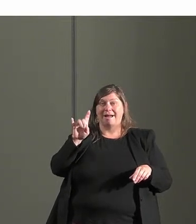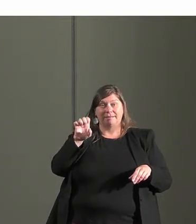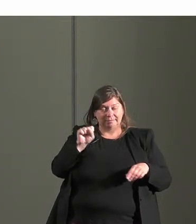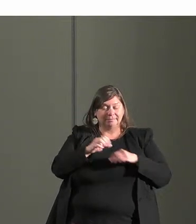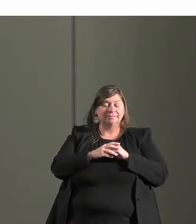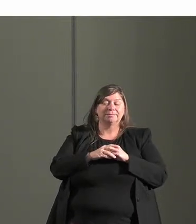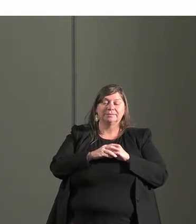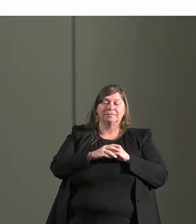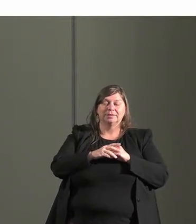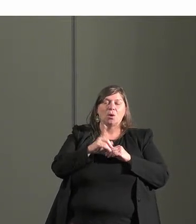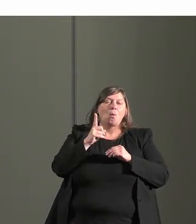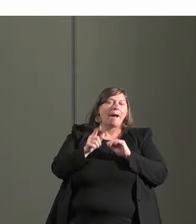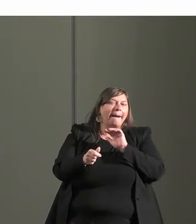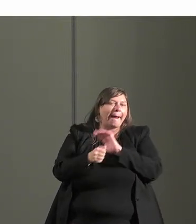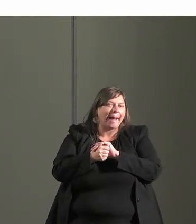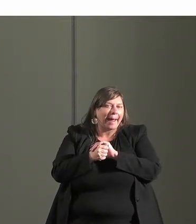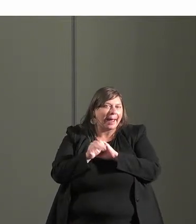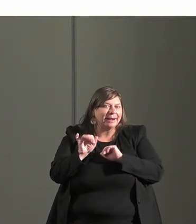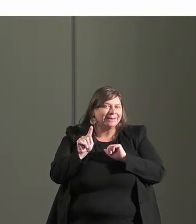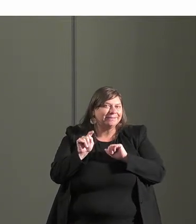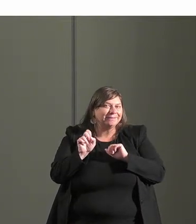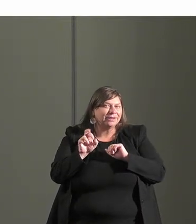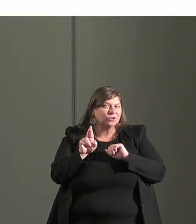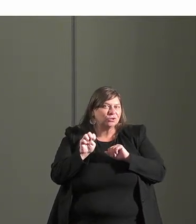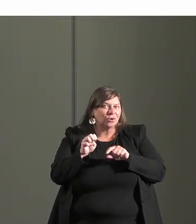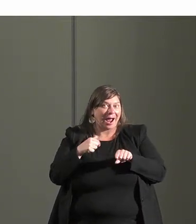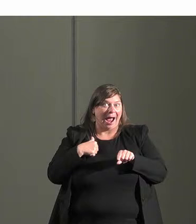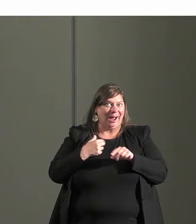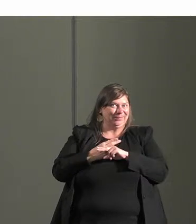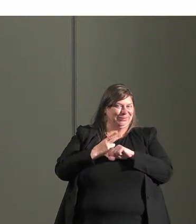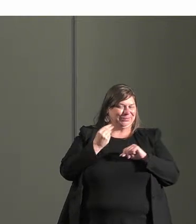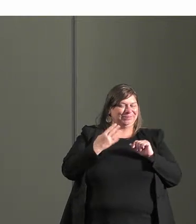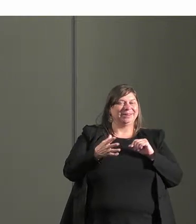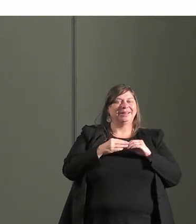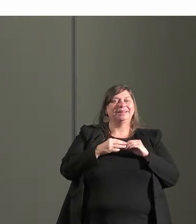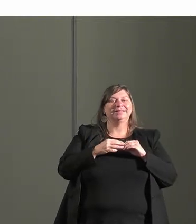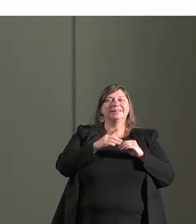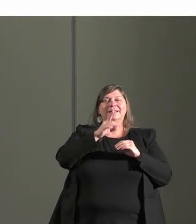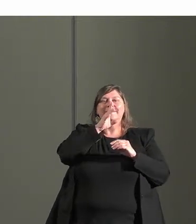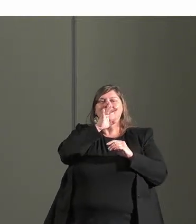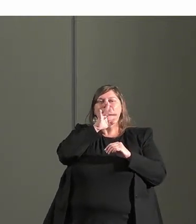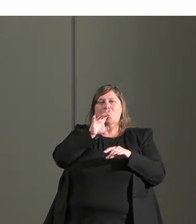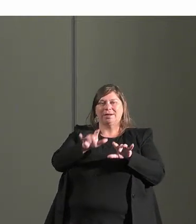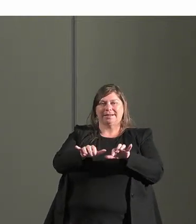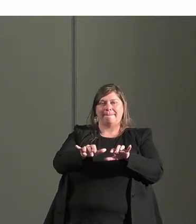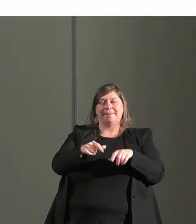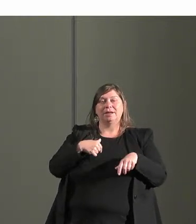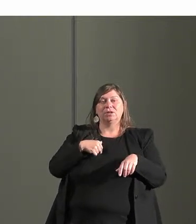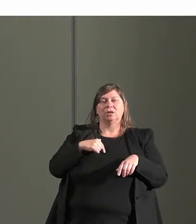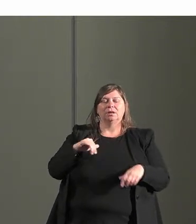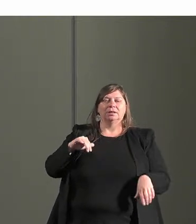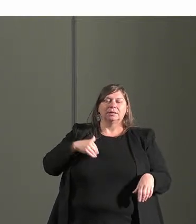models if you use Google slides. One other one that is a hidden feature we heard I ice it a lot